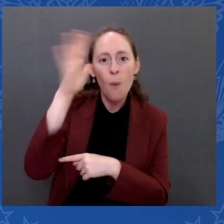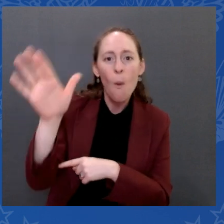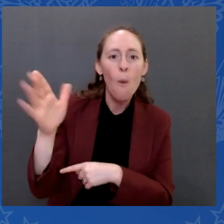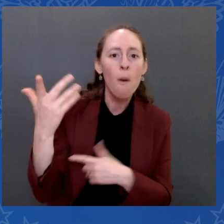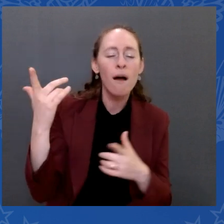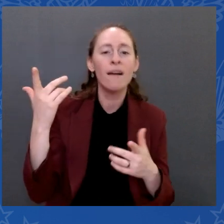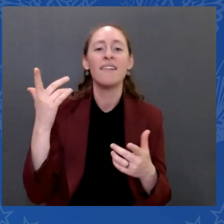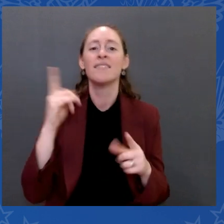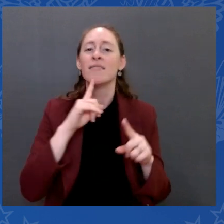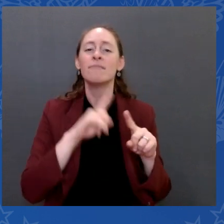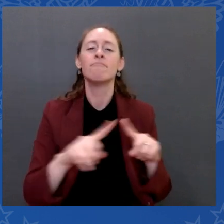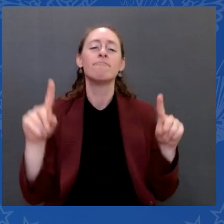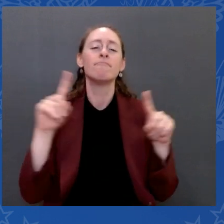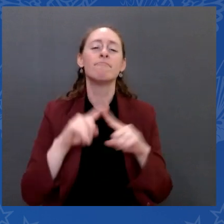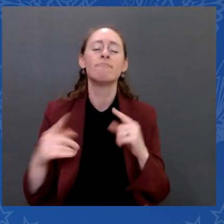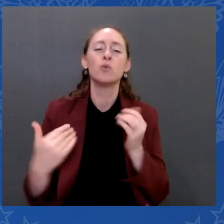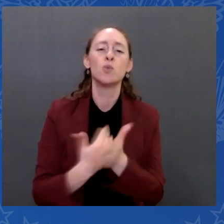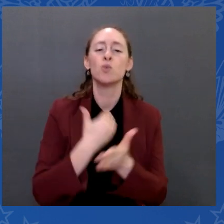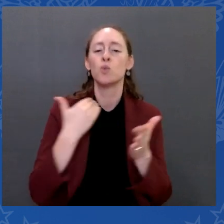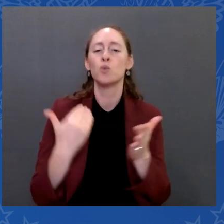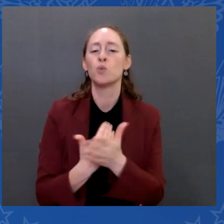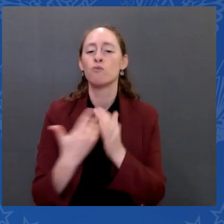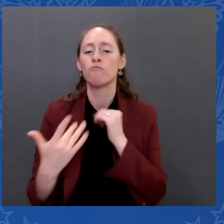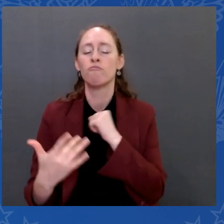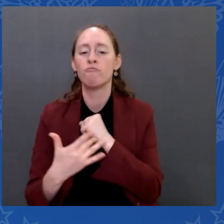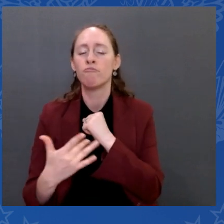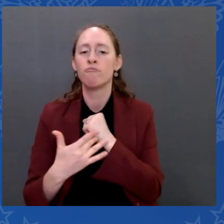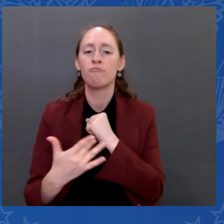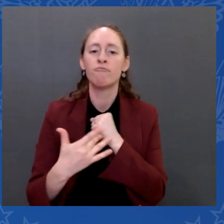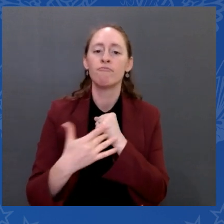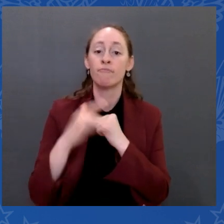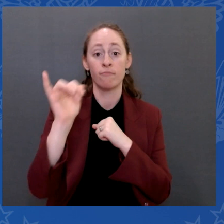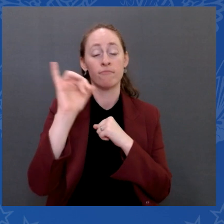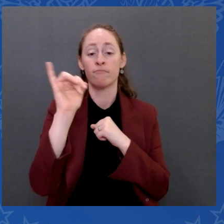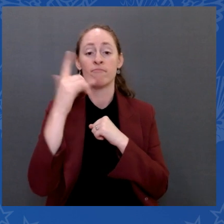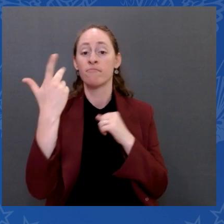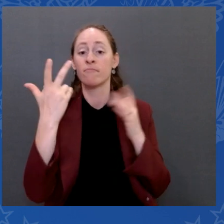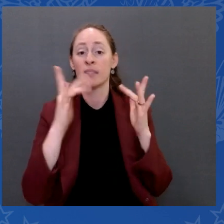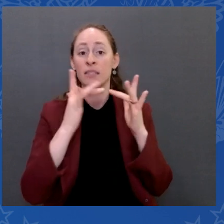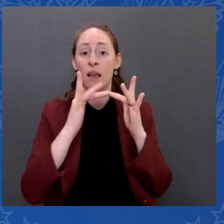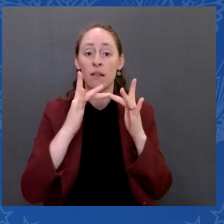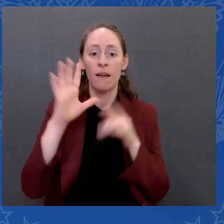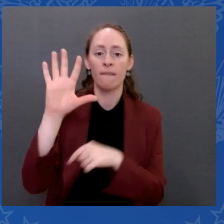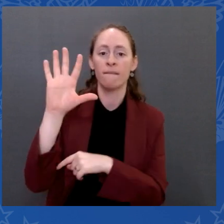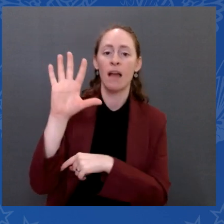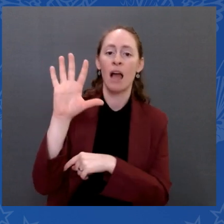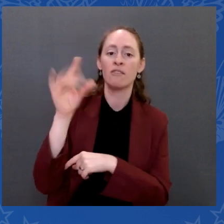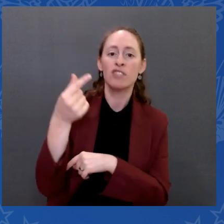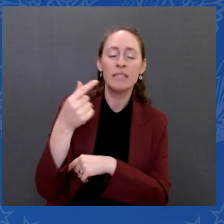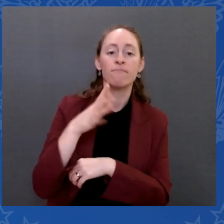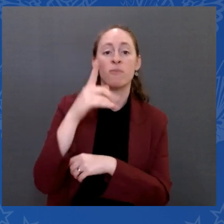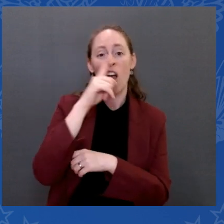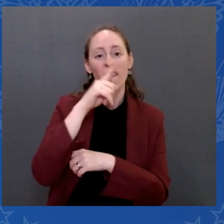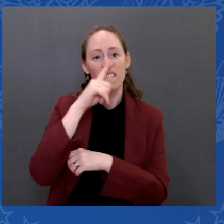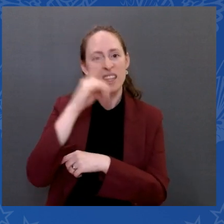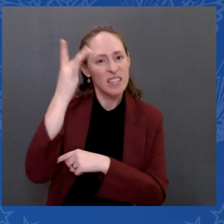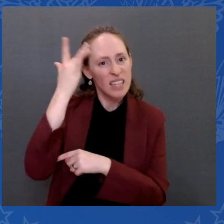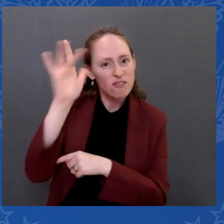And those are things like 5G, AI, distributed cloud computing. We need the latest in, you know, sub-10 nanometer chips,